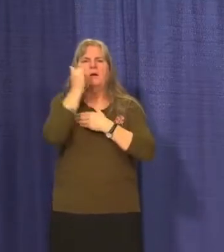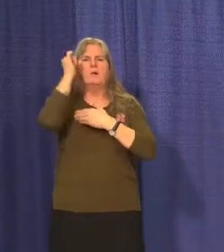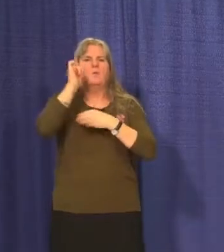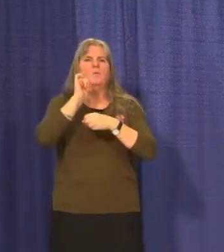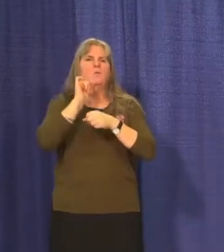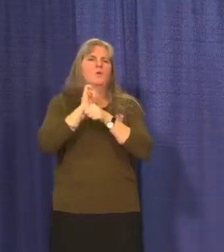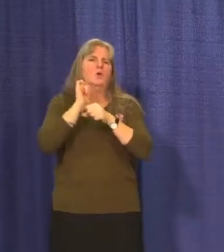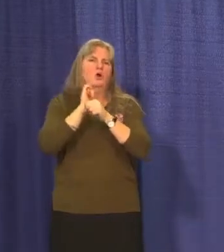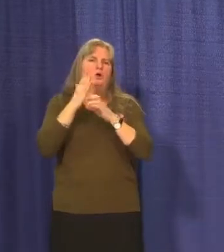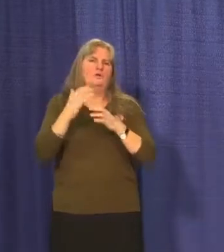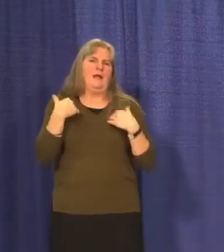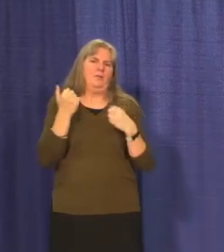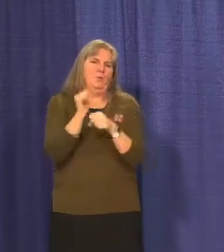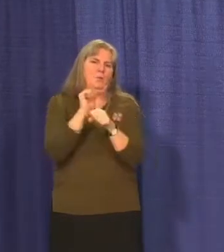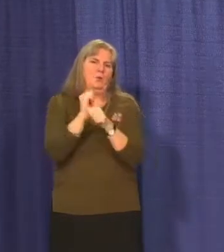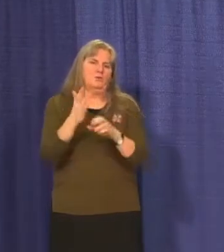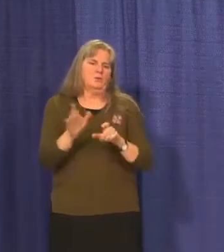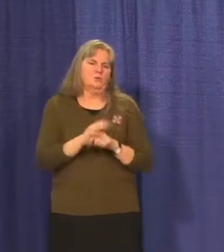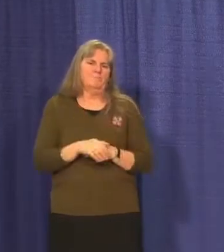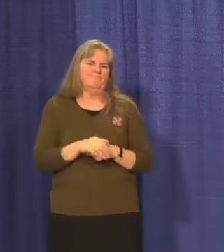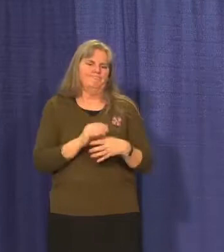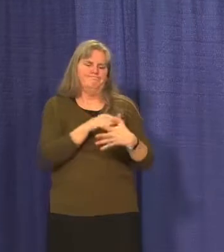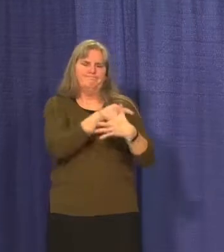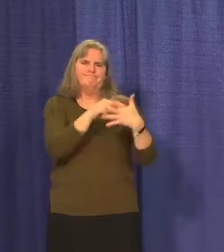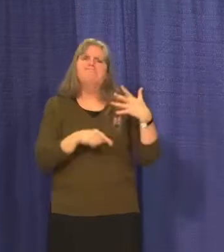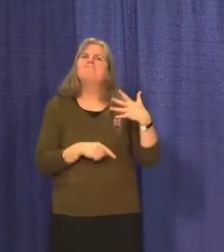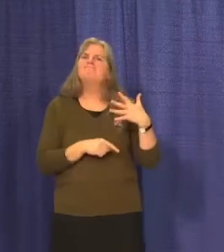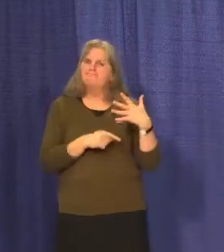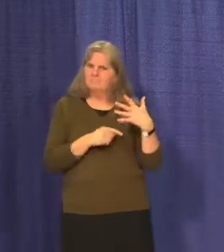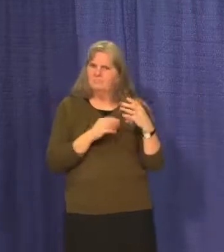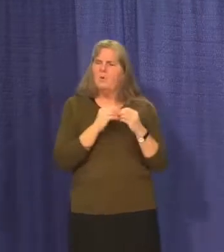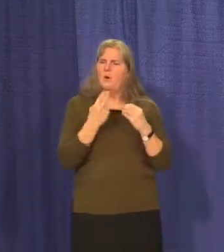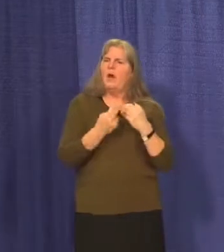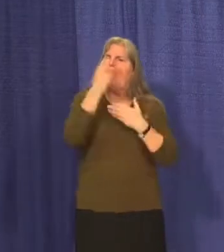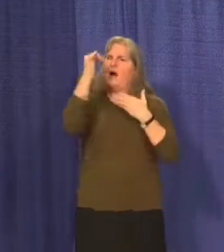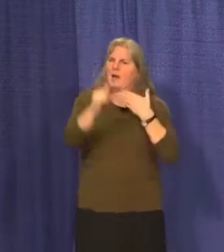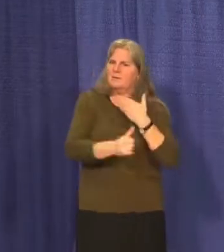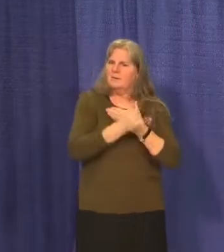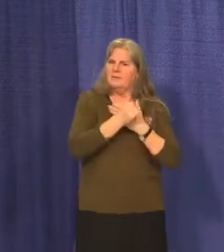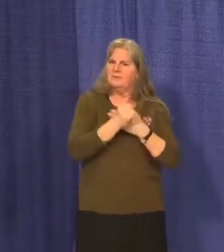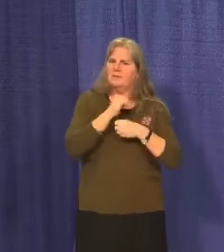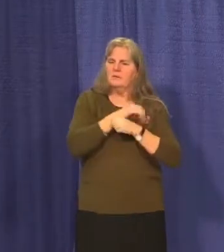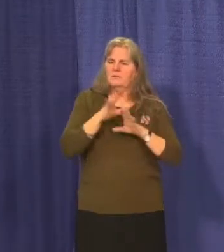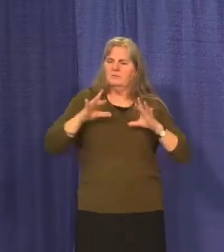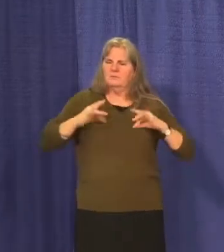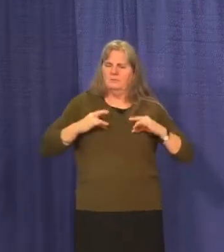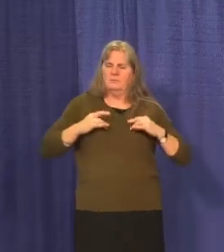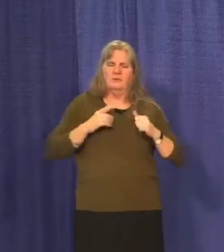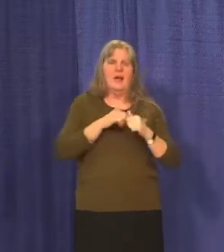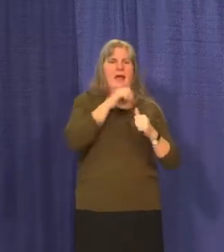higher risk healthcare workers.